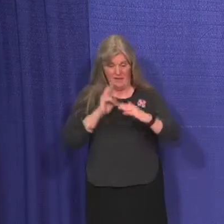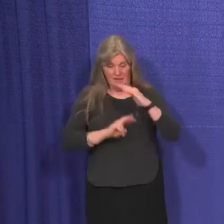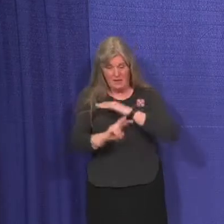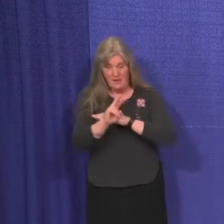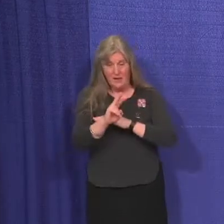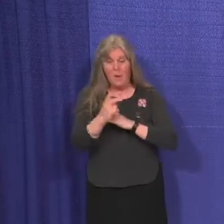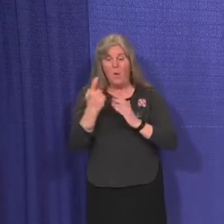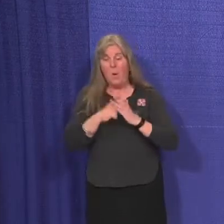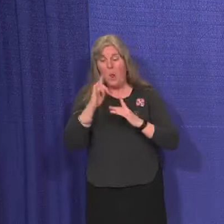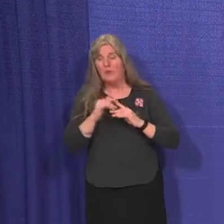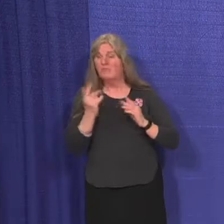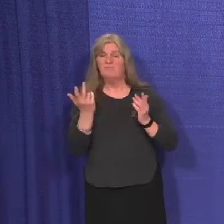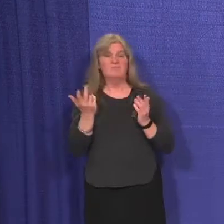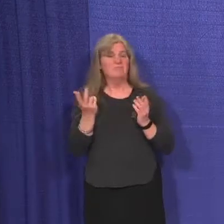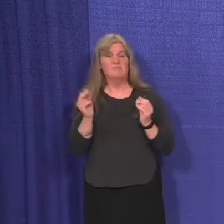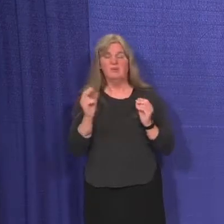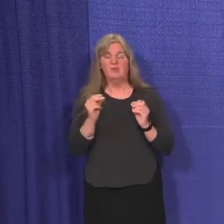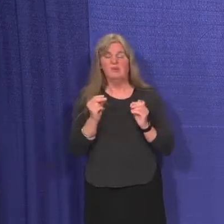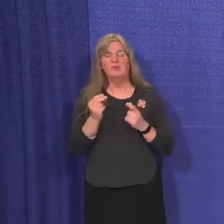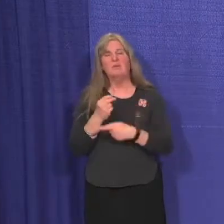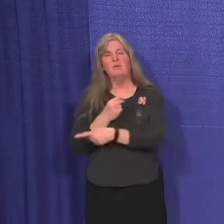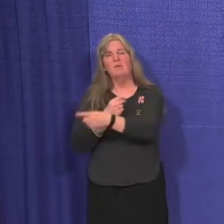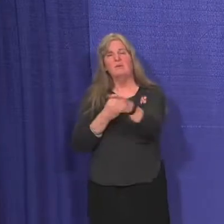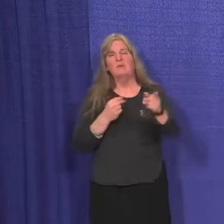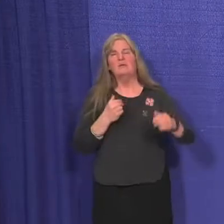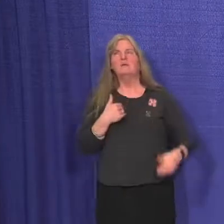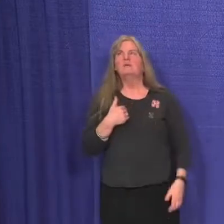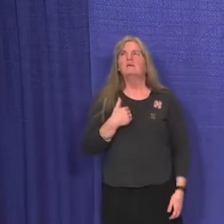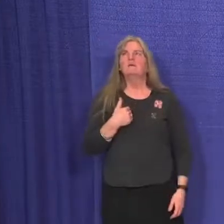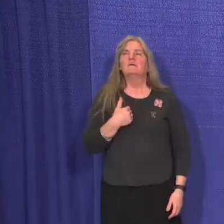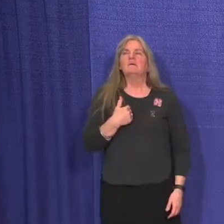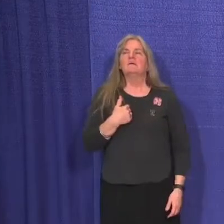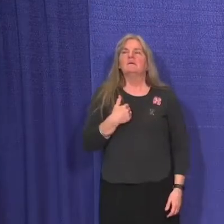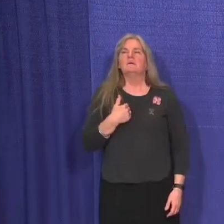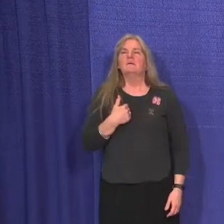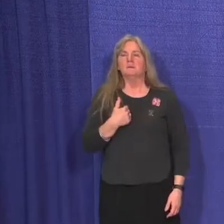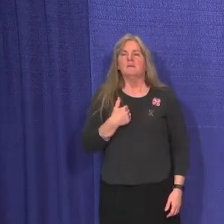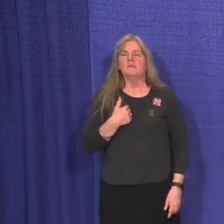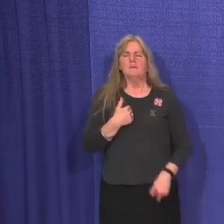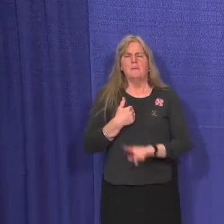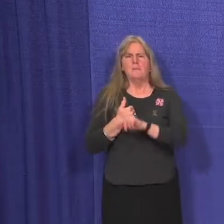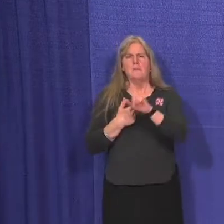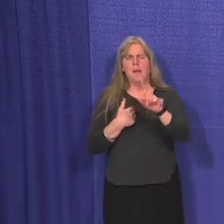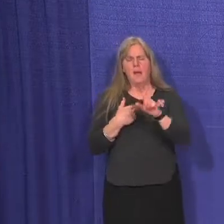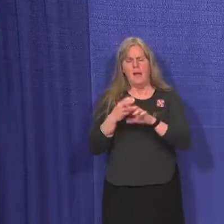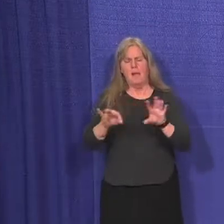much of the country and new lockdowns and overwhelmed hospitals a path ahead looks